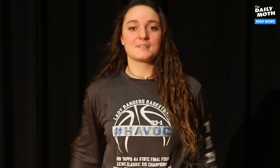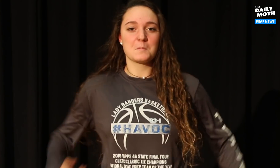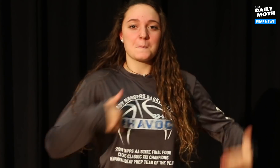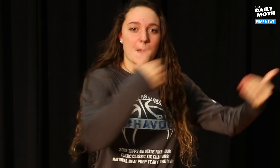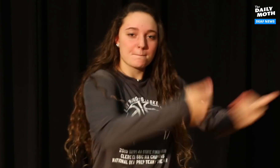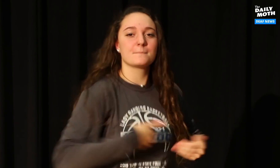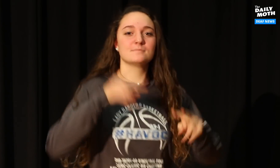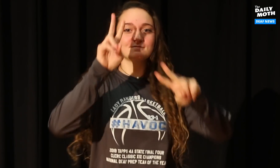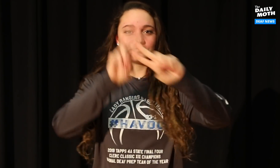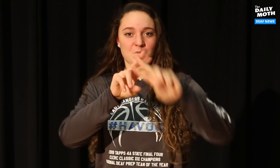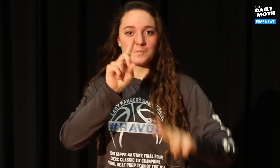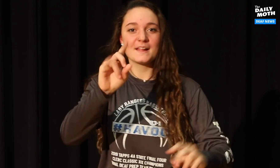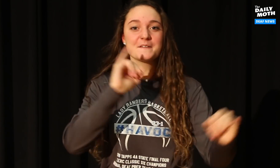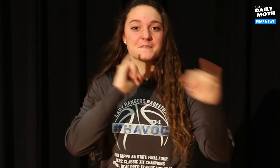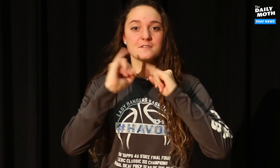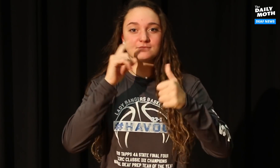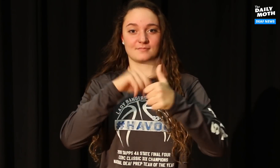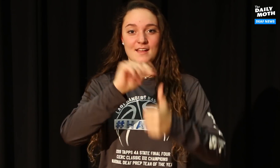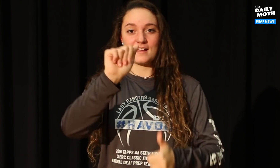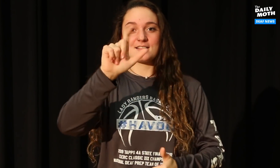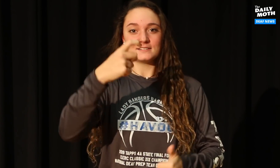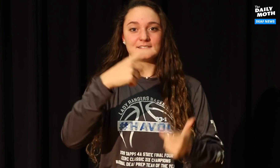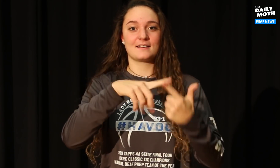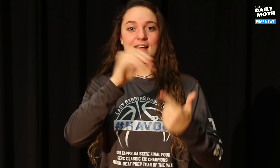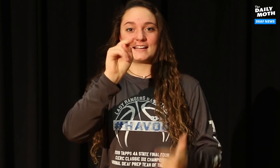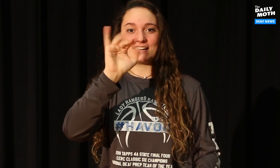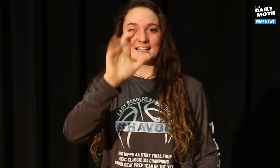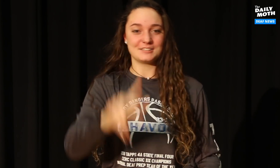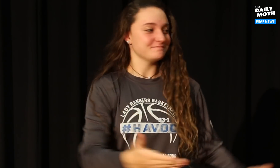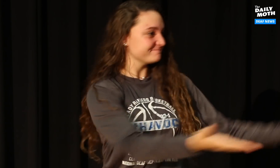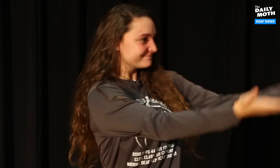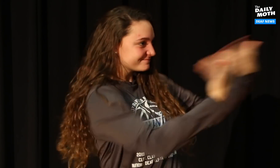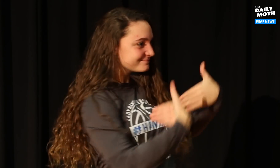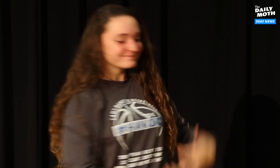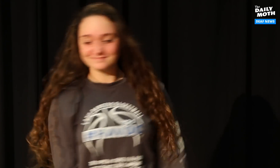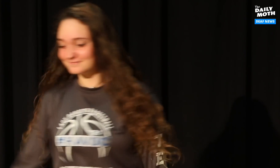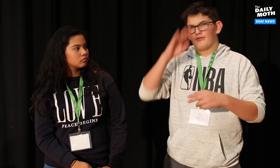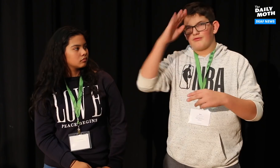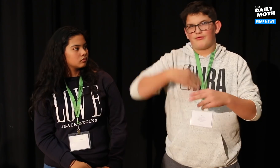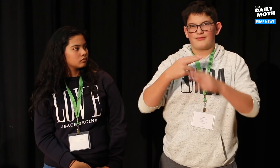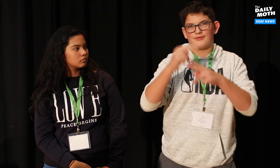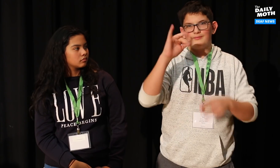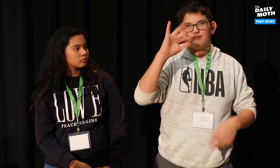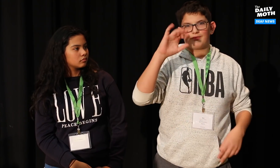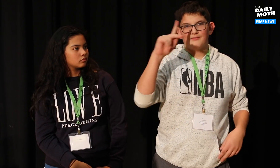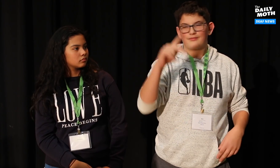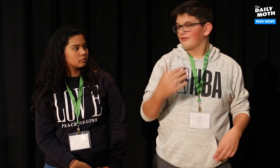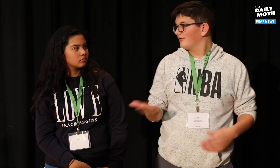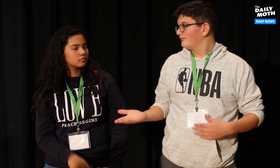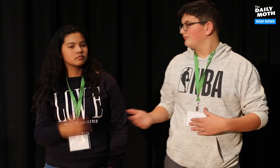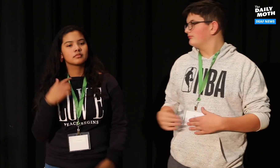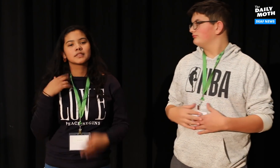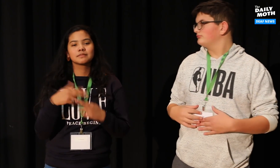I want to welcome you to interview number one with Alex and Nick! Hello, my name is Nick.